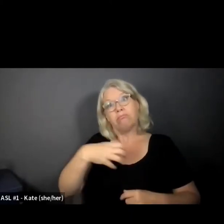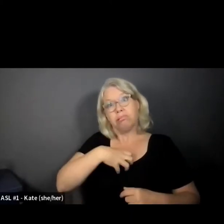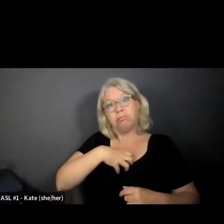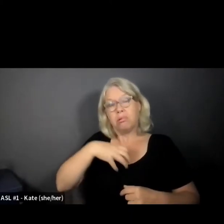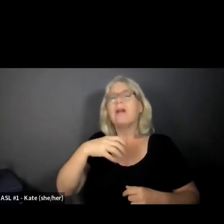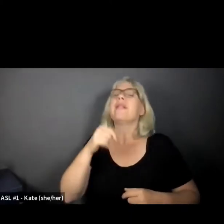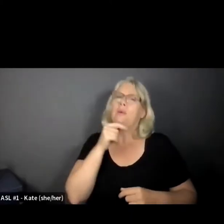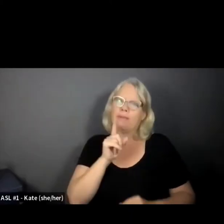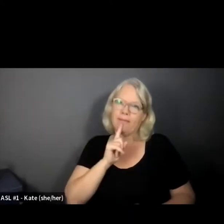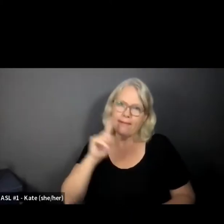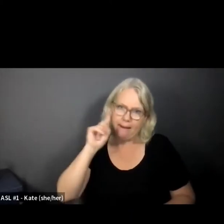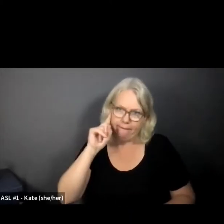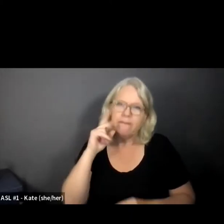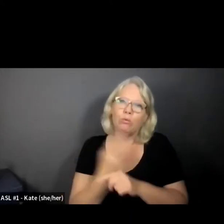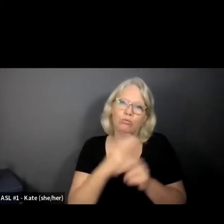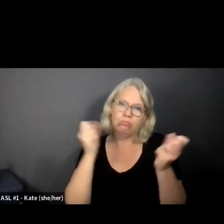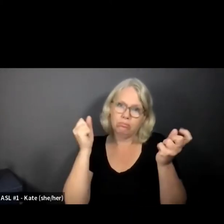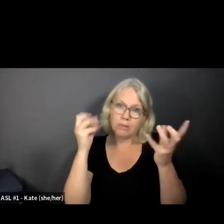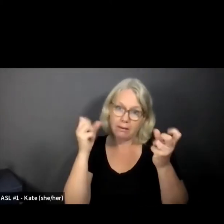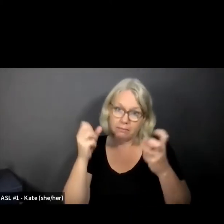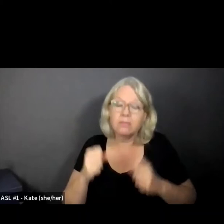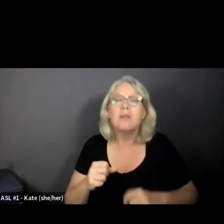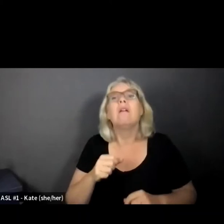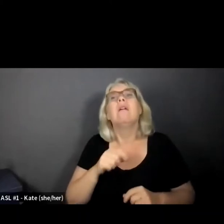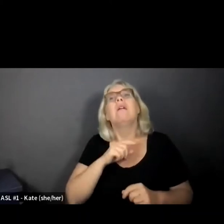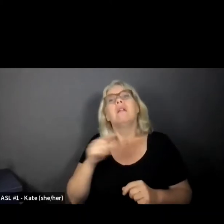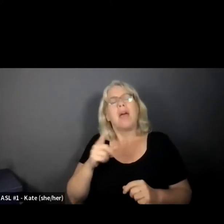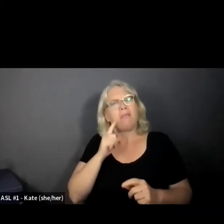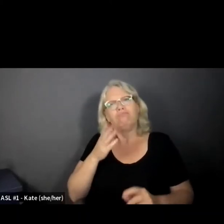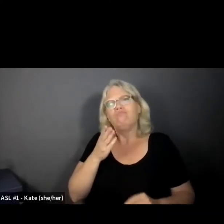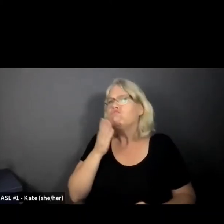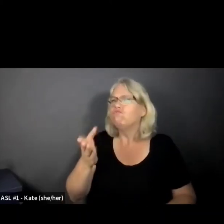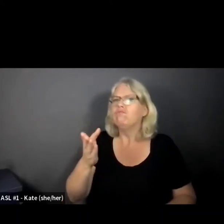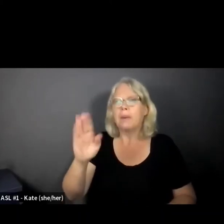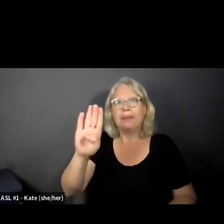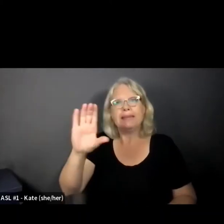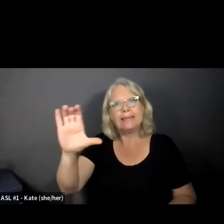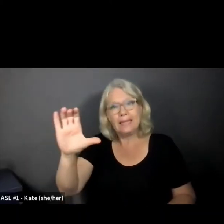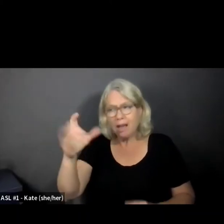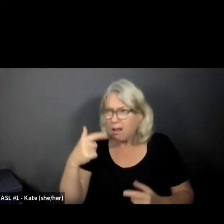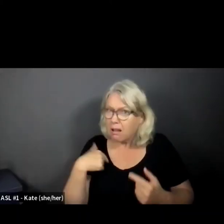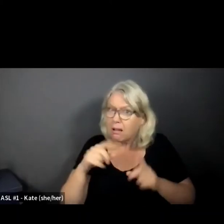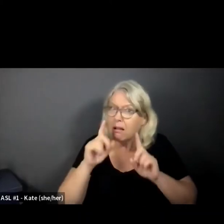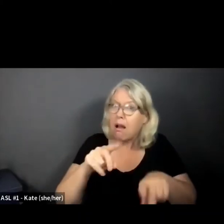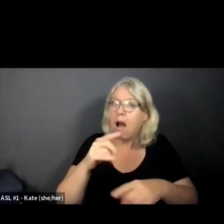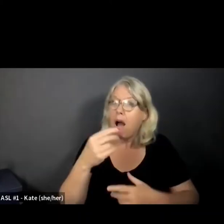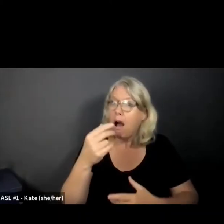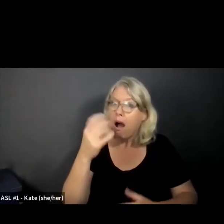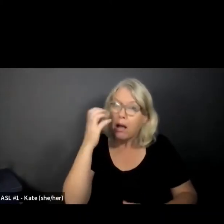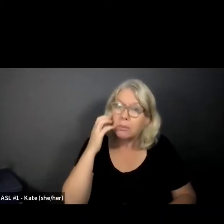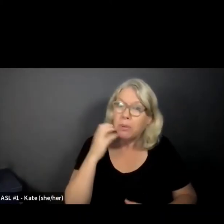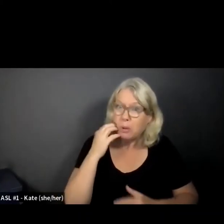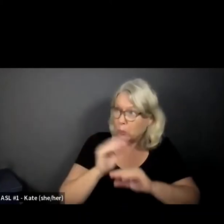THEY ARGUED BRITISH COLUMBIA'S FAILURE TO PROVIDE SIGN LANGUAGE INTERPRETATION IN HOSPITALS RISKED THEIR HEALTH.